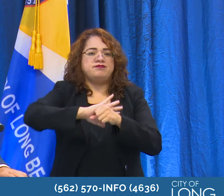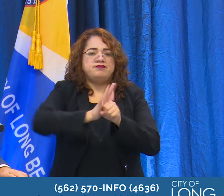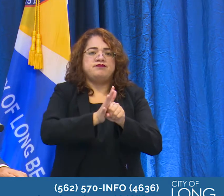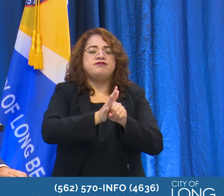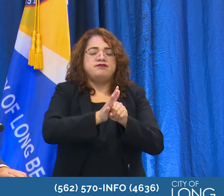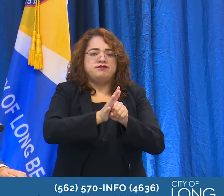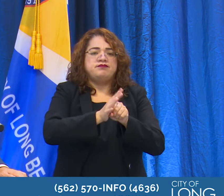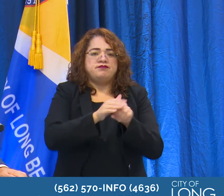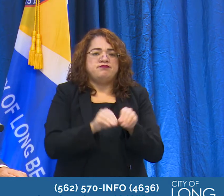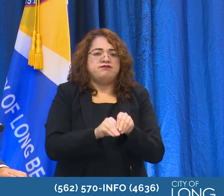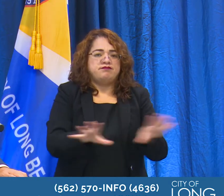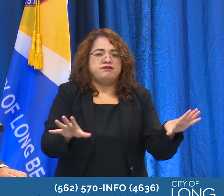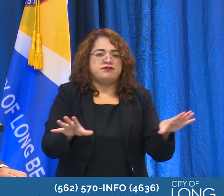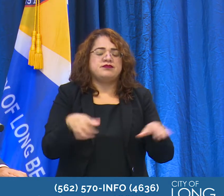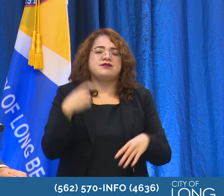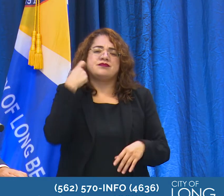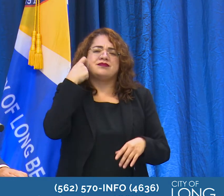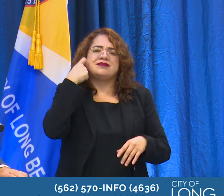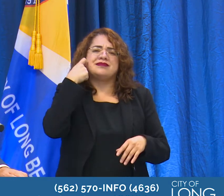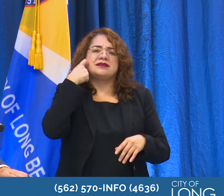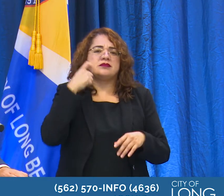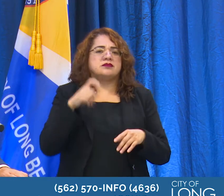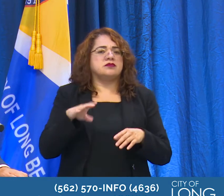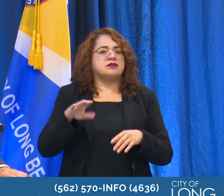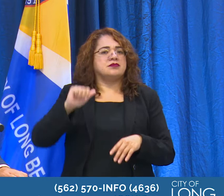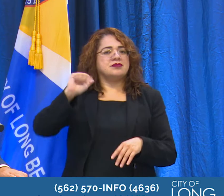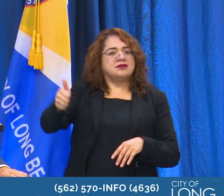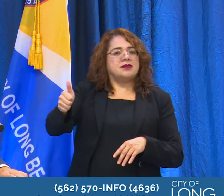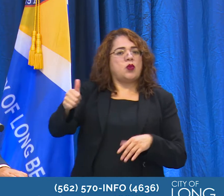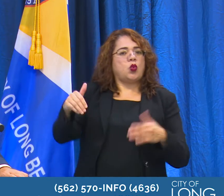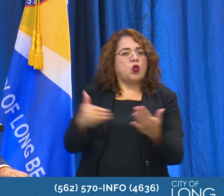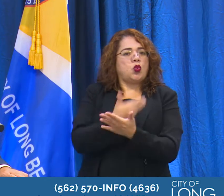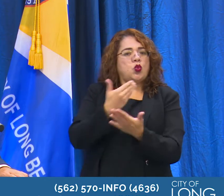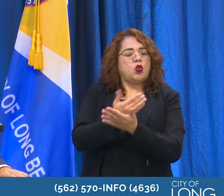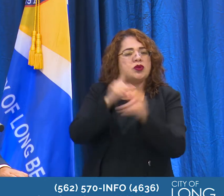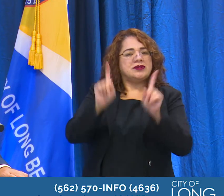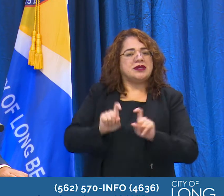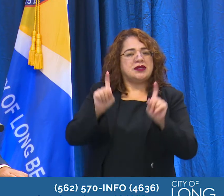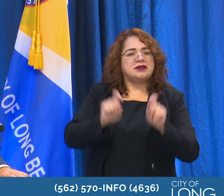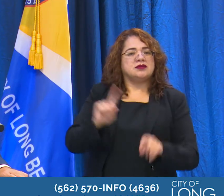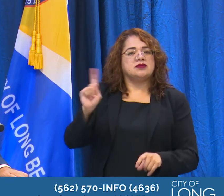We just opened a brand new testing site with our Harbor Department here at the